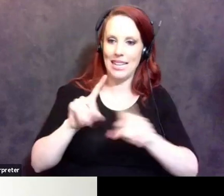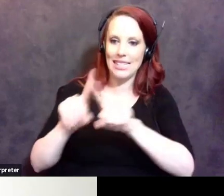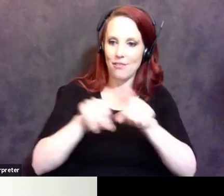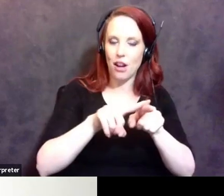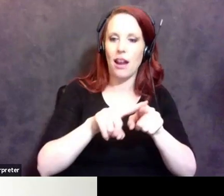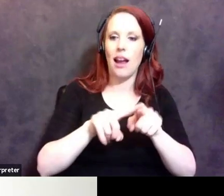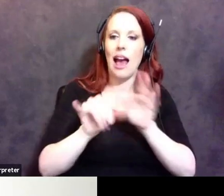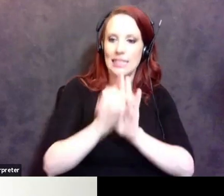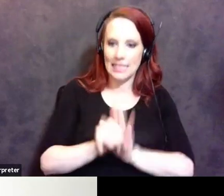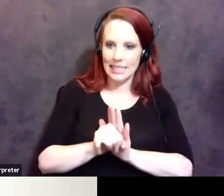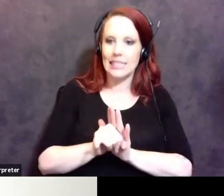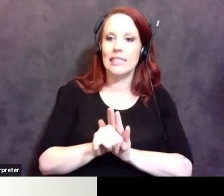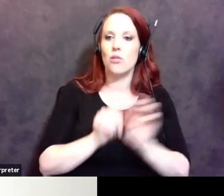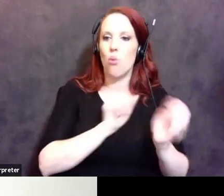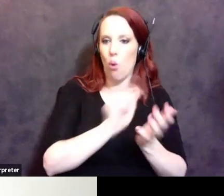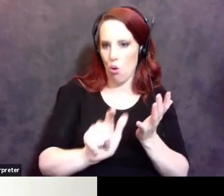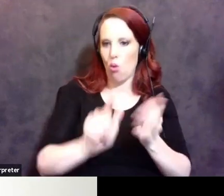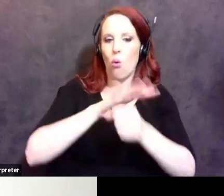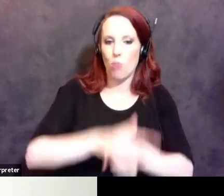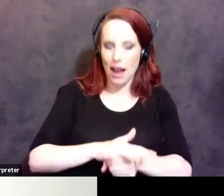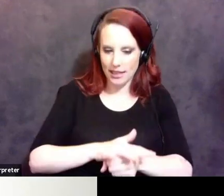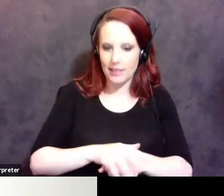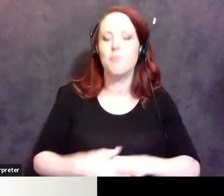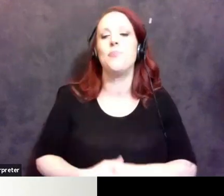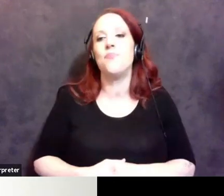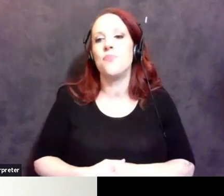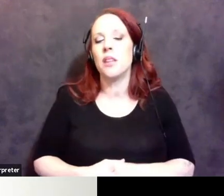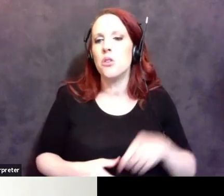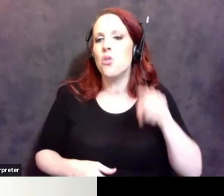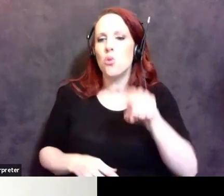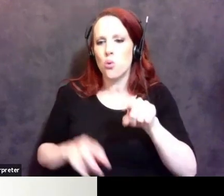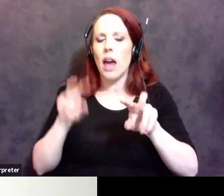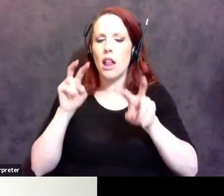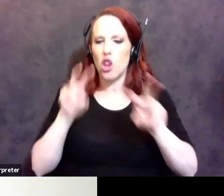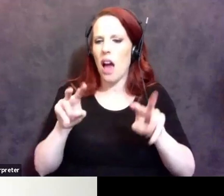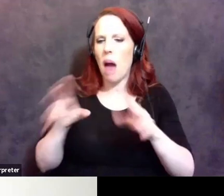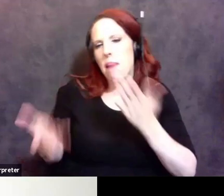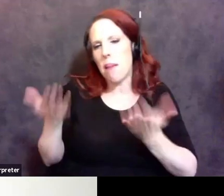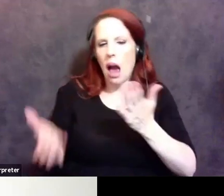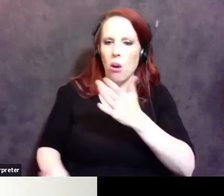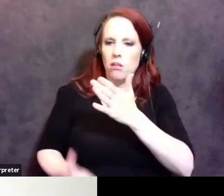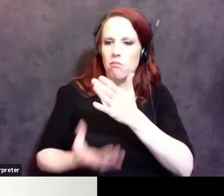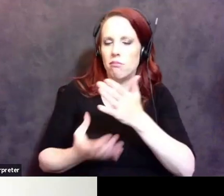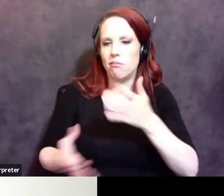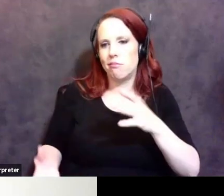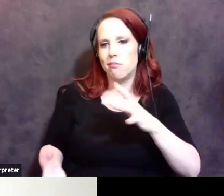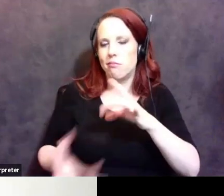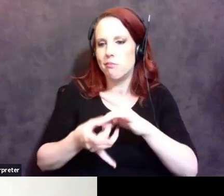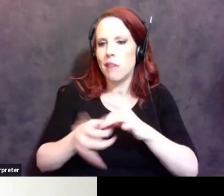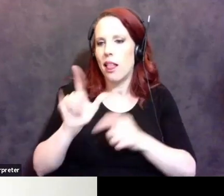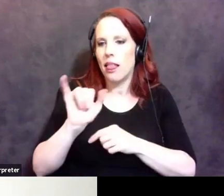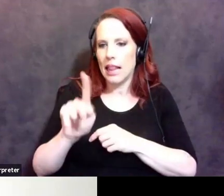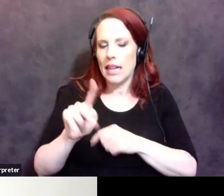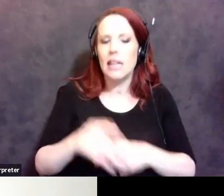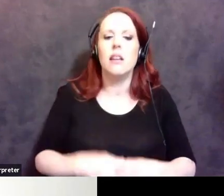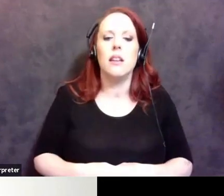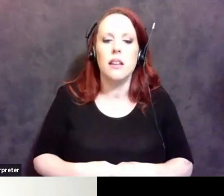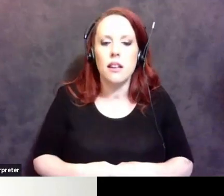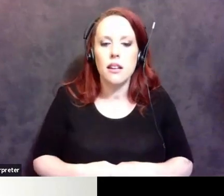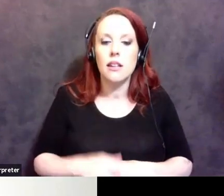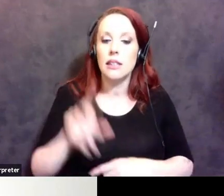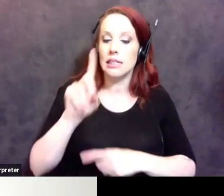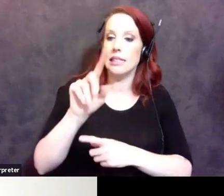the disability justice movement which is the disability justice movement emerged